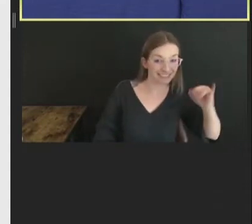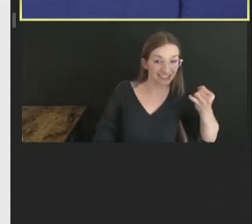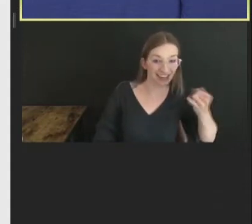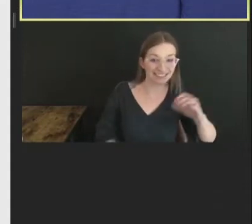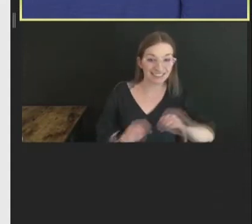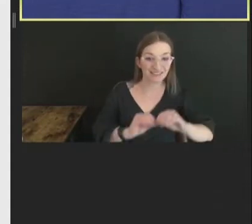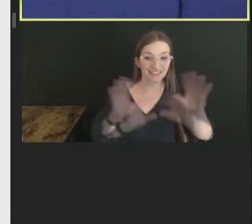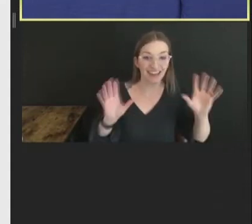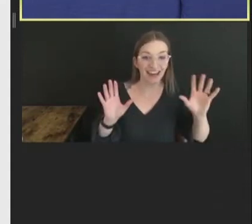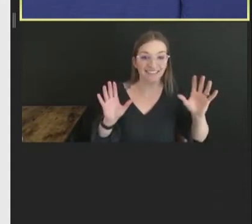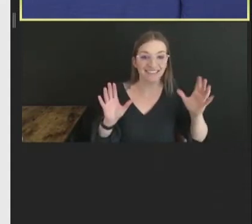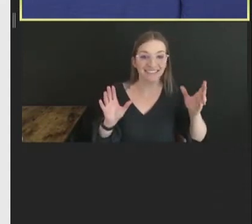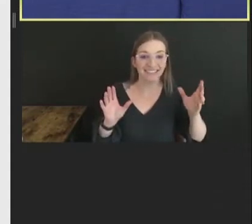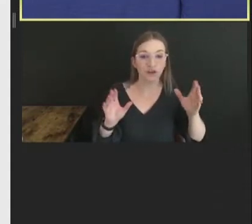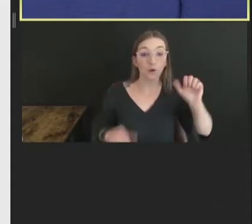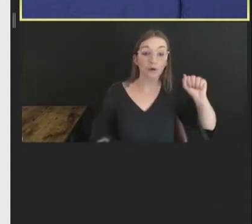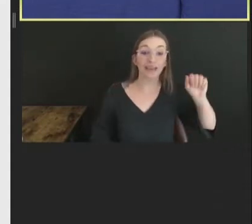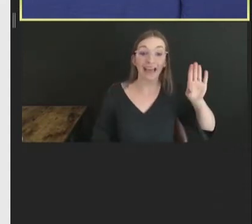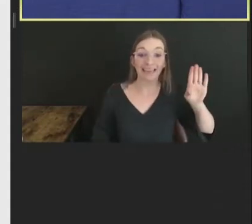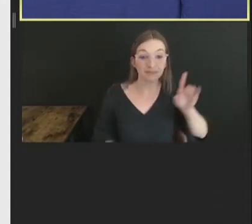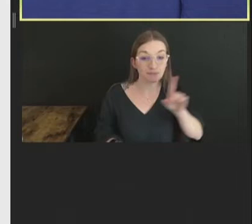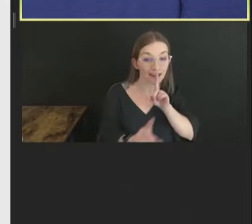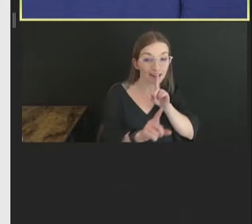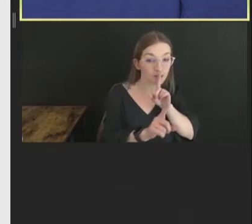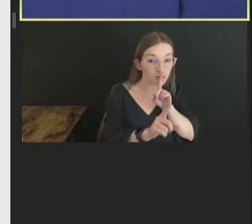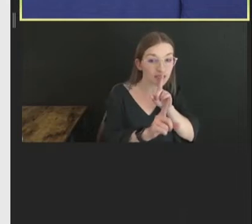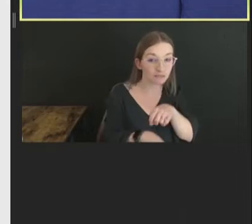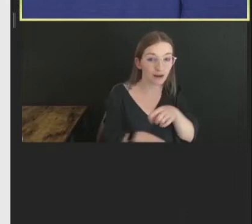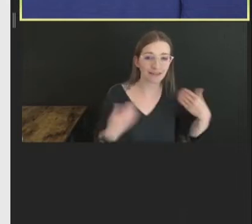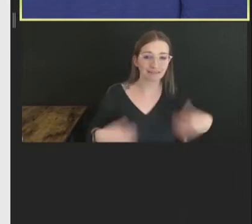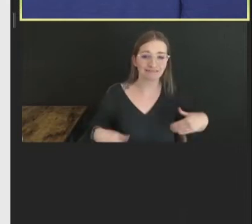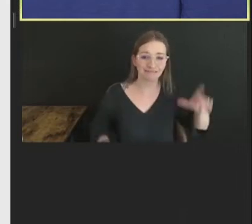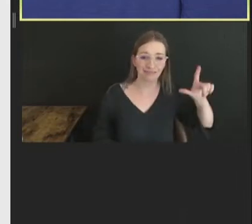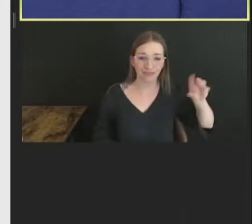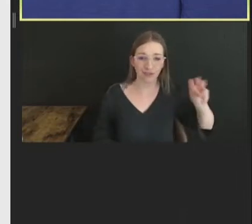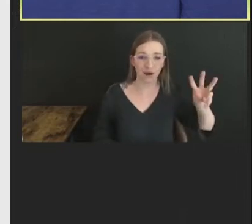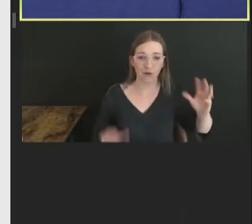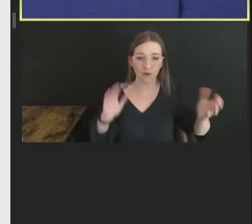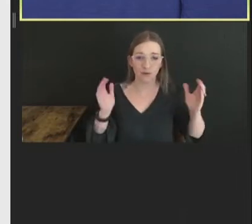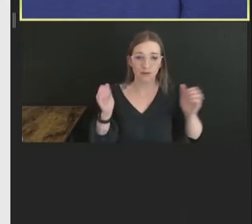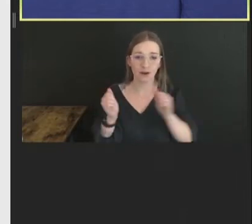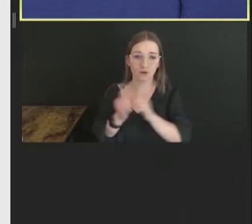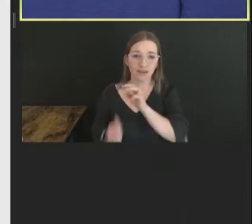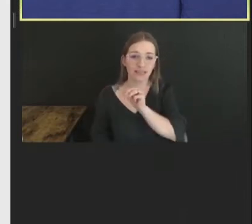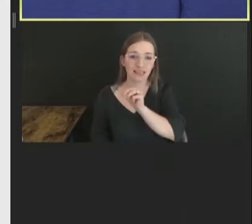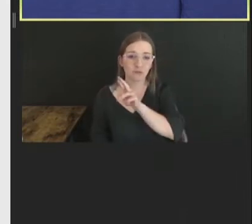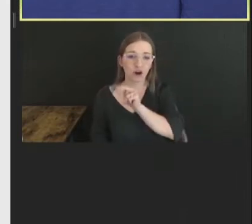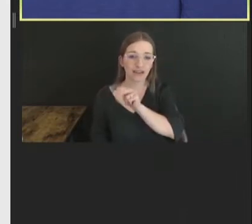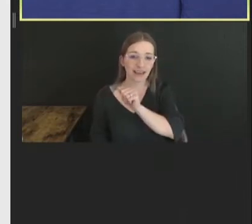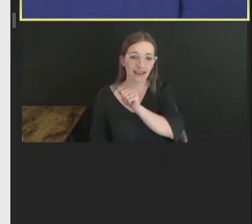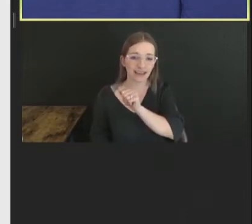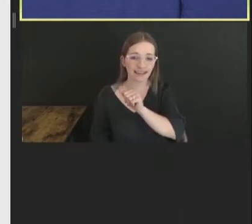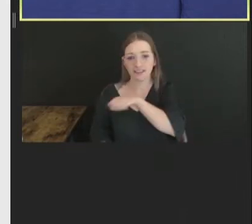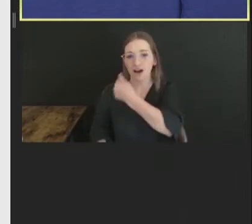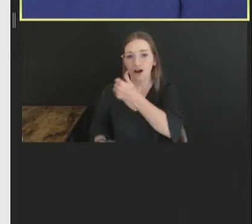at least the antibody response was quite a bit lower than all the other combinations. But we've